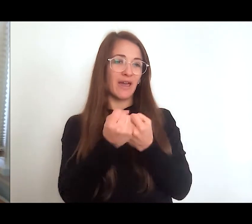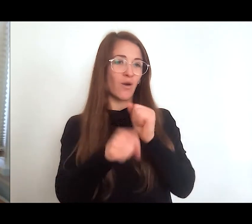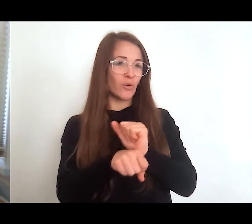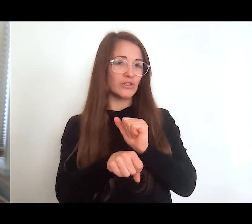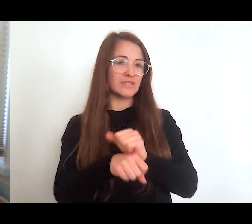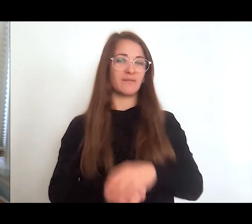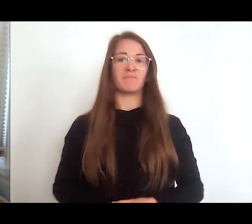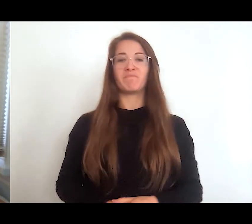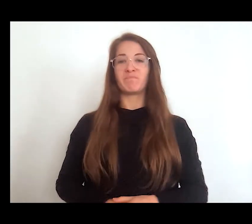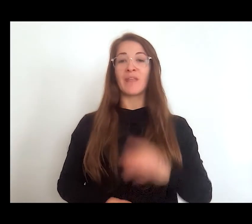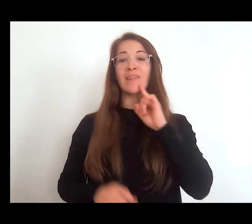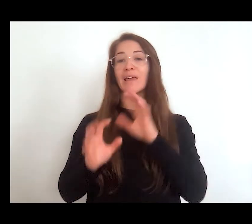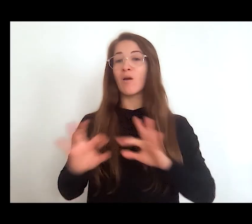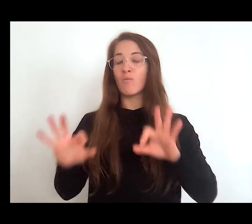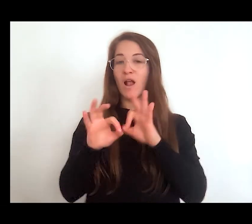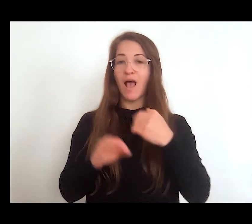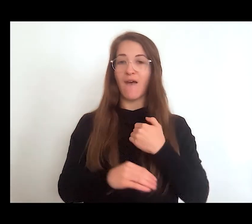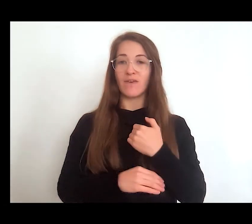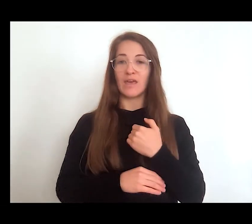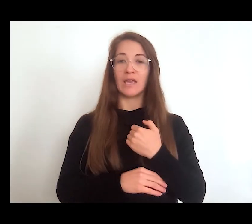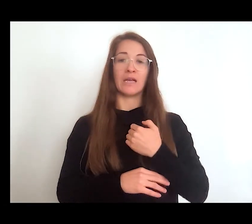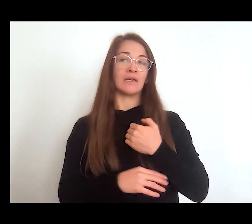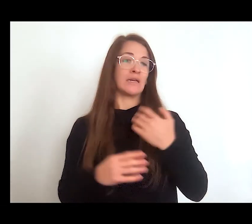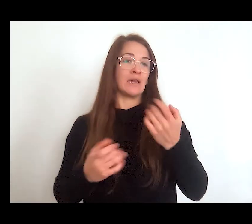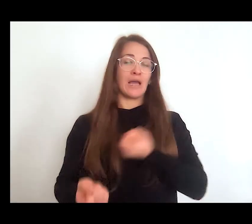DISABILITY ADVOCACY WORK? WELL, I THINK THE IMPORTANCE